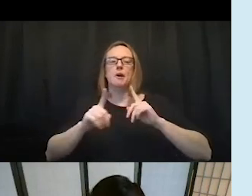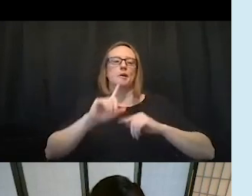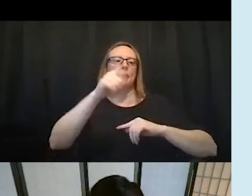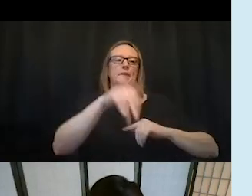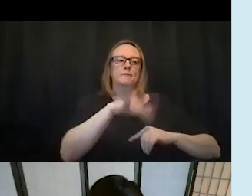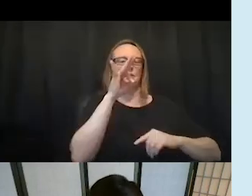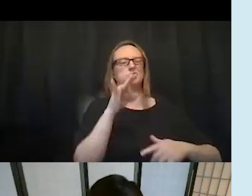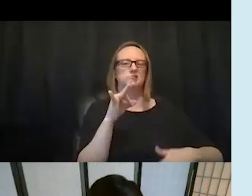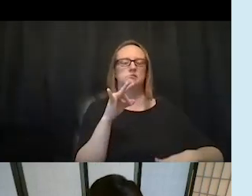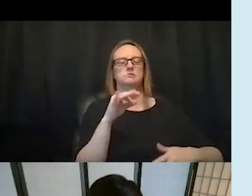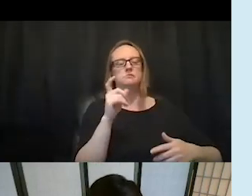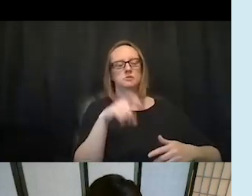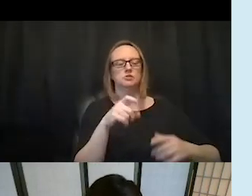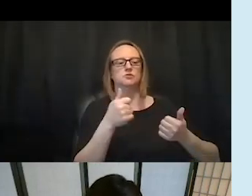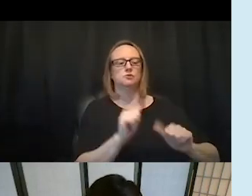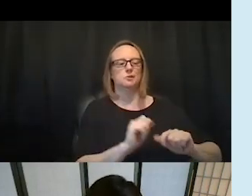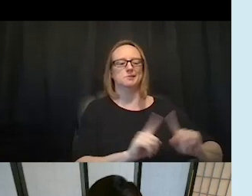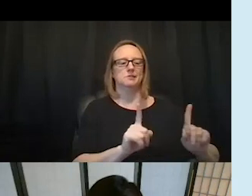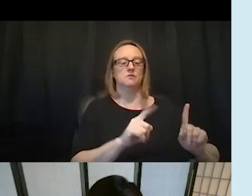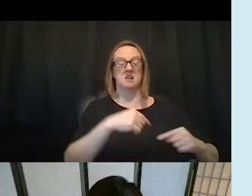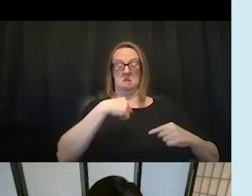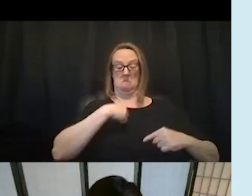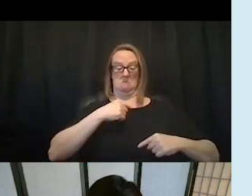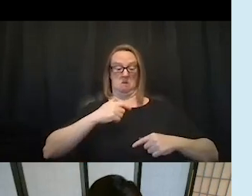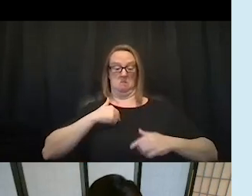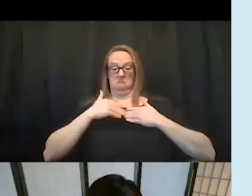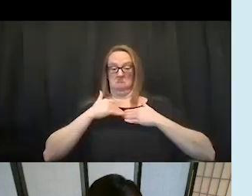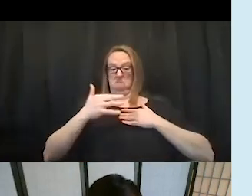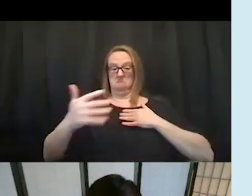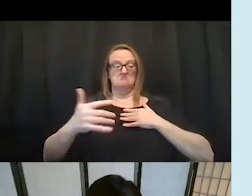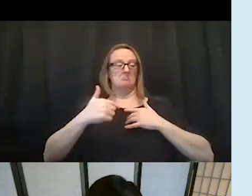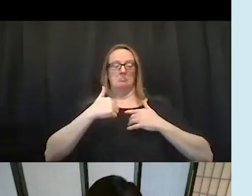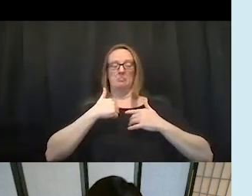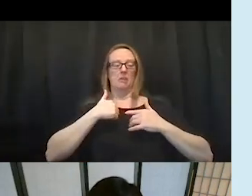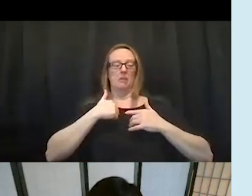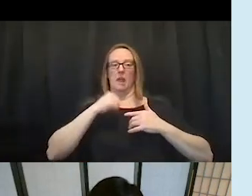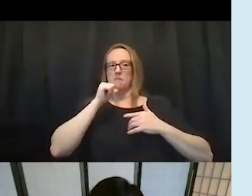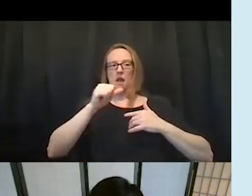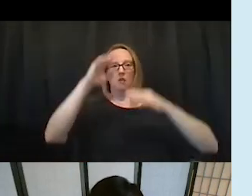I've never in my whole life been level-headed but the older I get I'm more level-hearted and I think